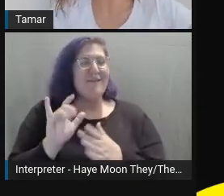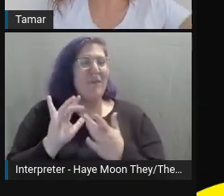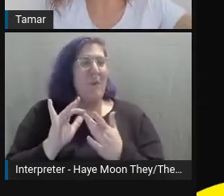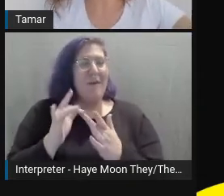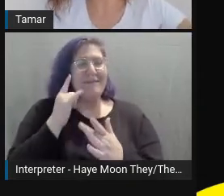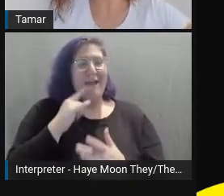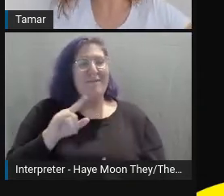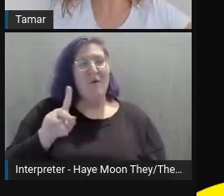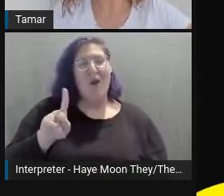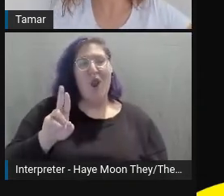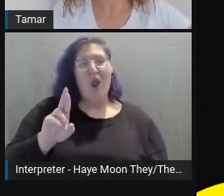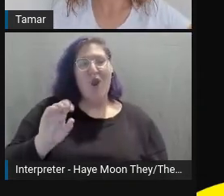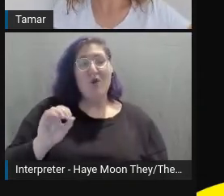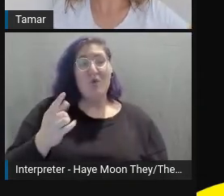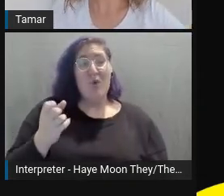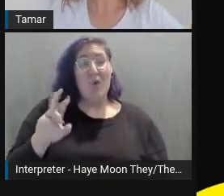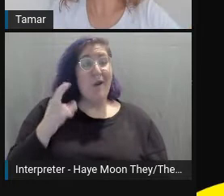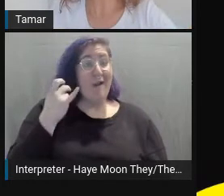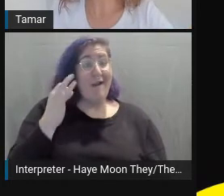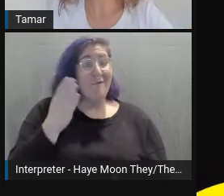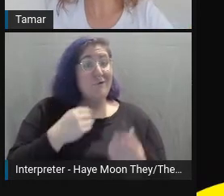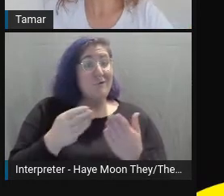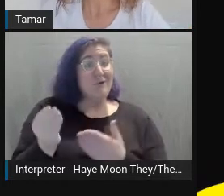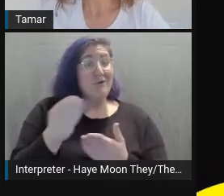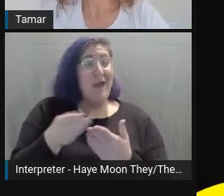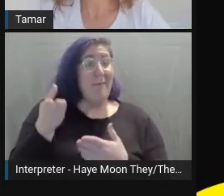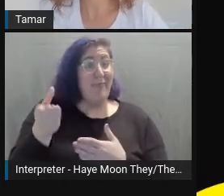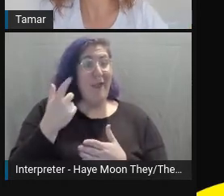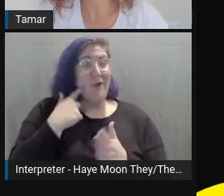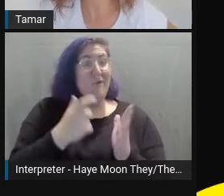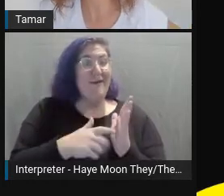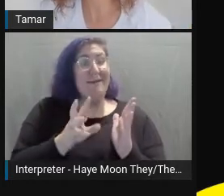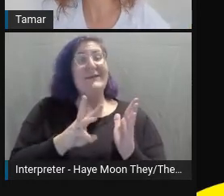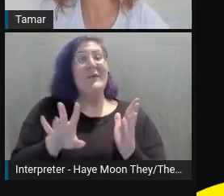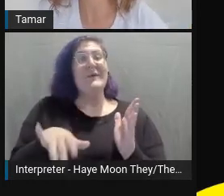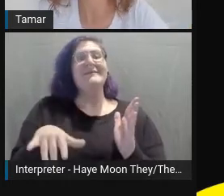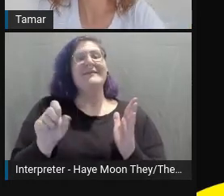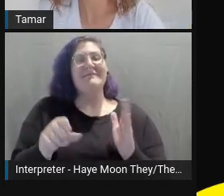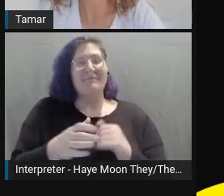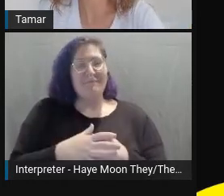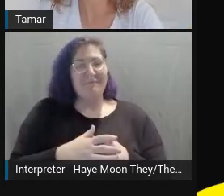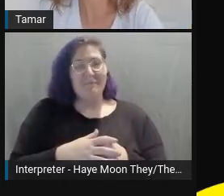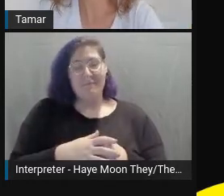at Kroger and recognizes it, so this is a snippet.